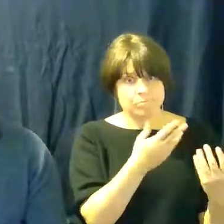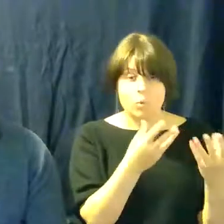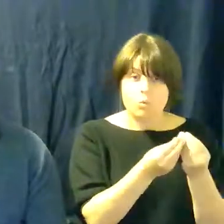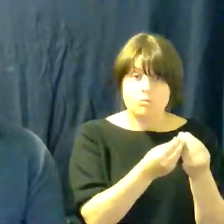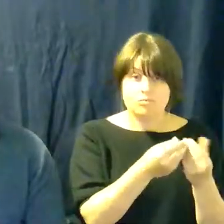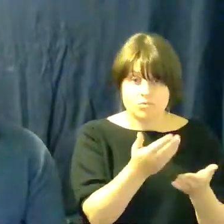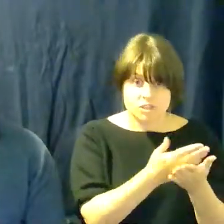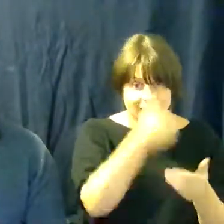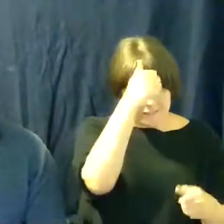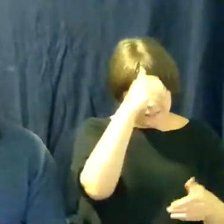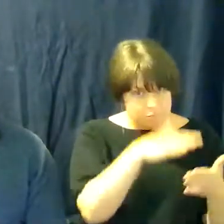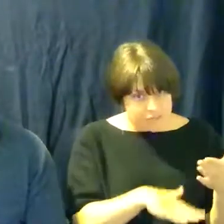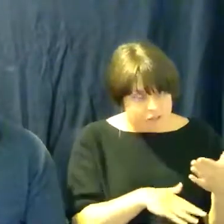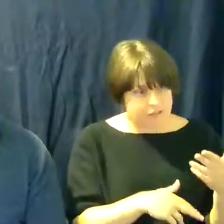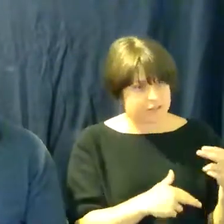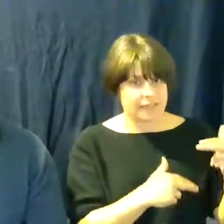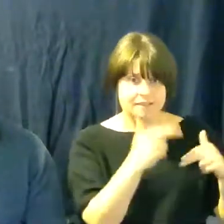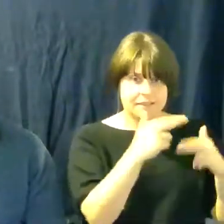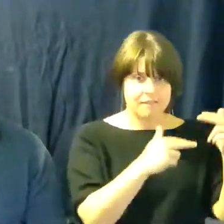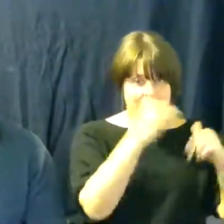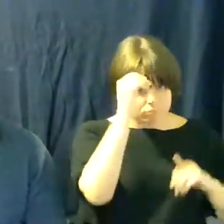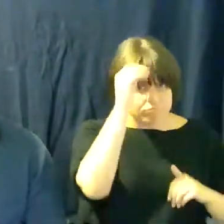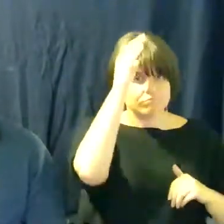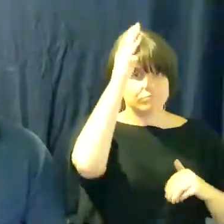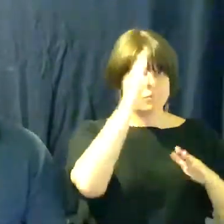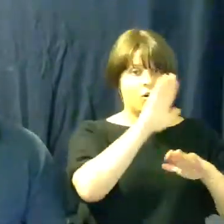s many help people with deafblindness share their